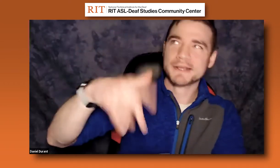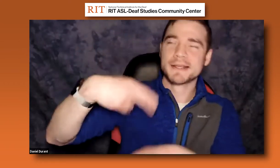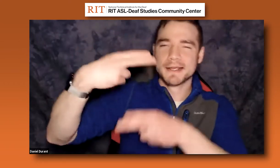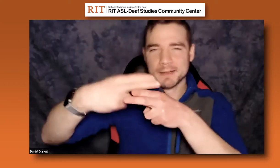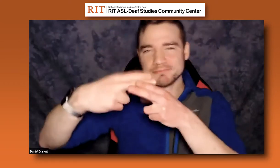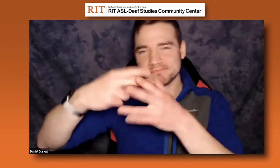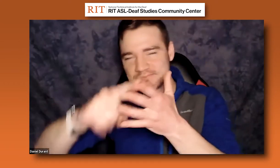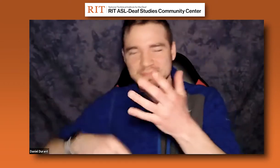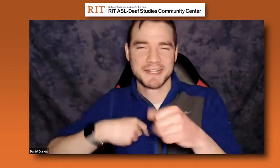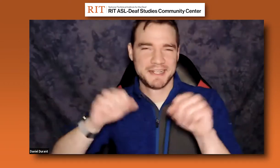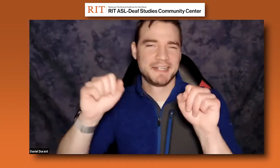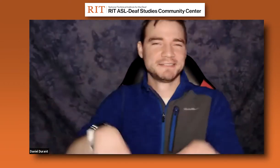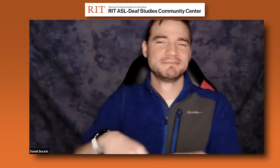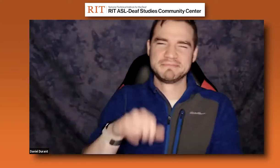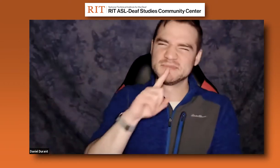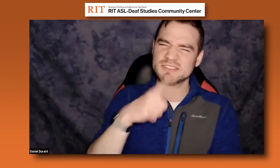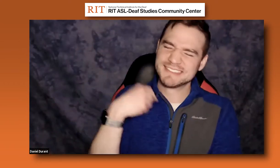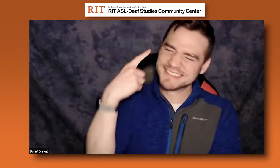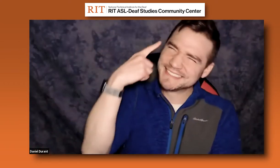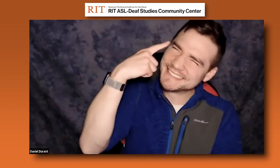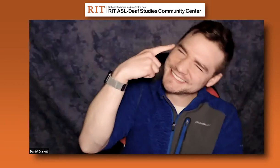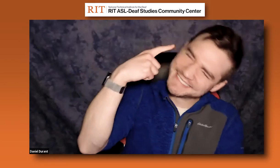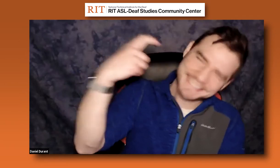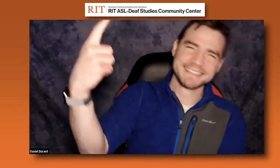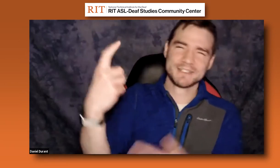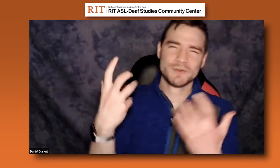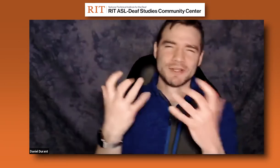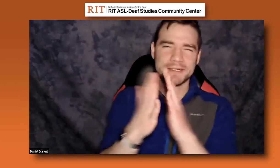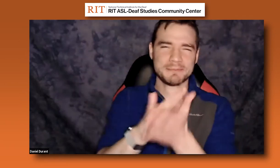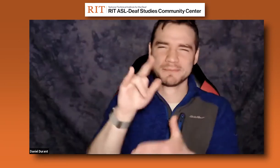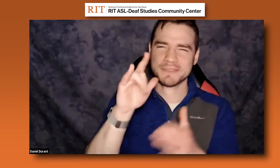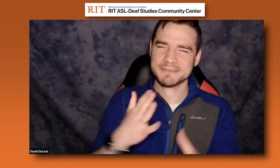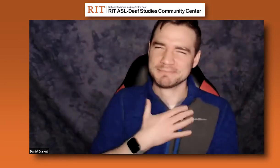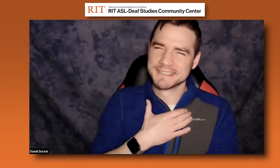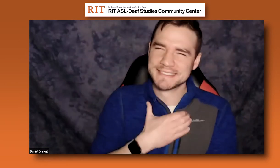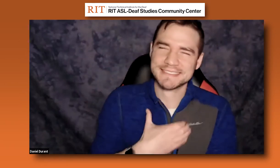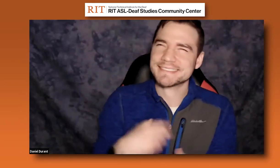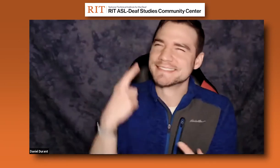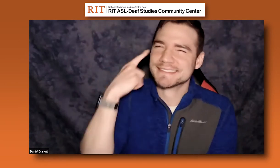I'd know the kinds of planes, the names of them. That was exactly what I wanted to do.